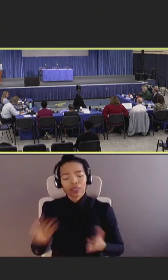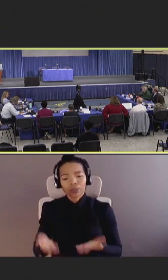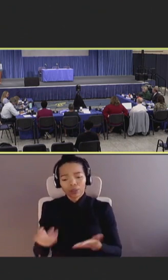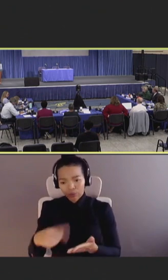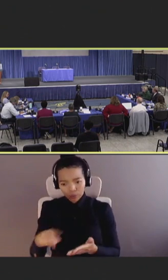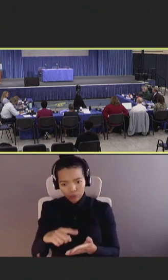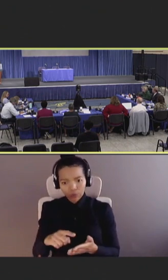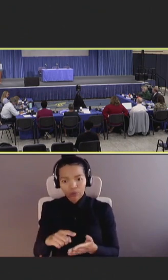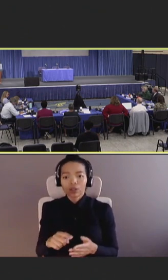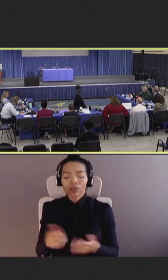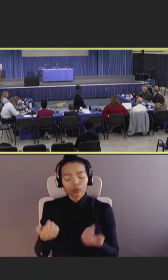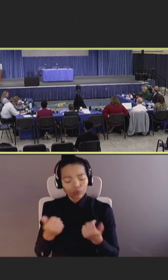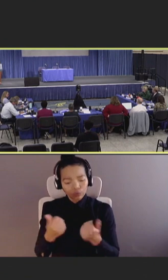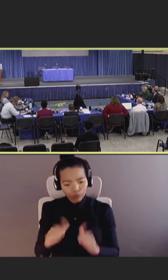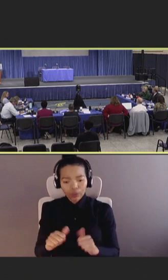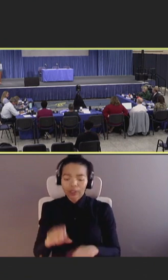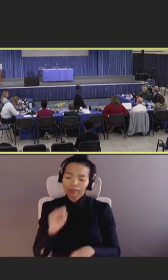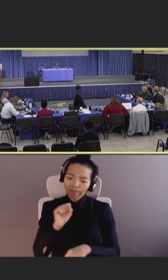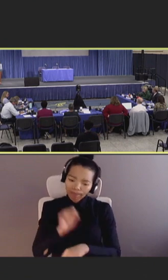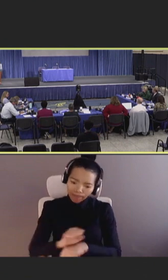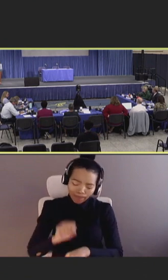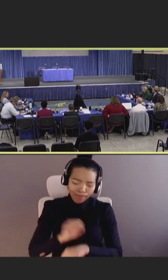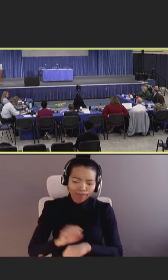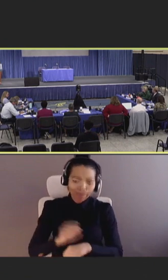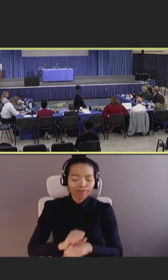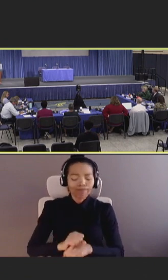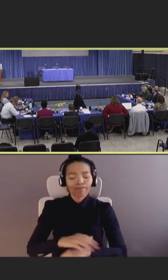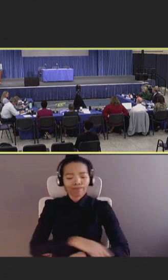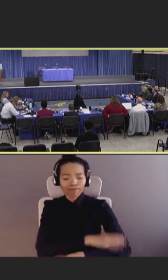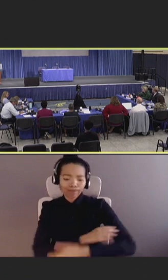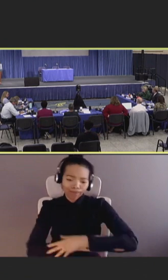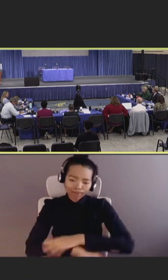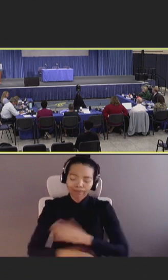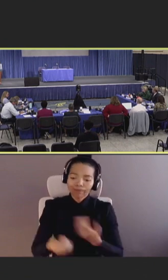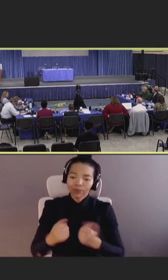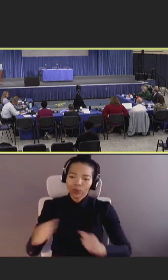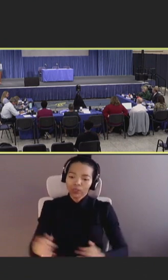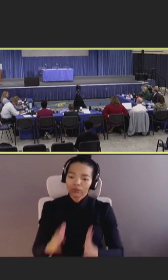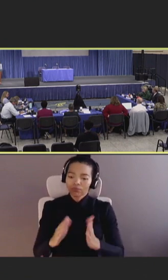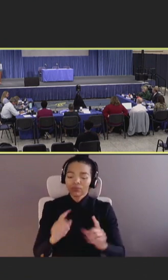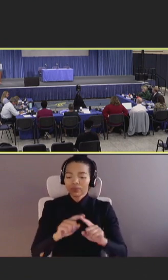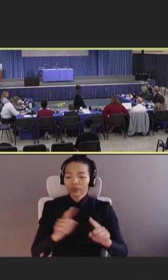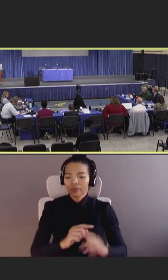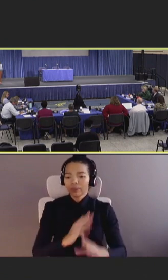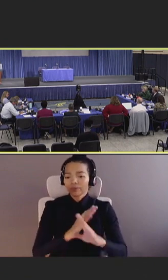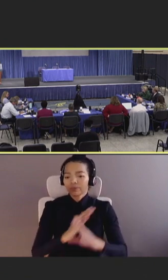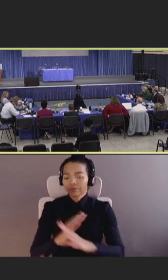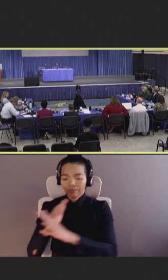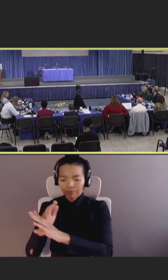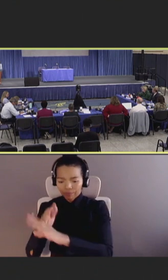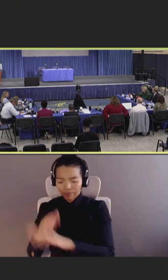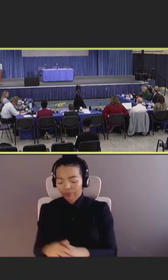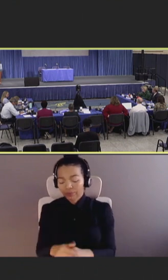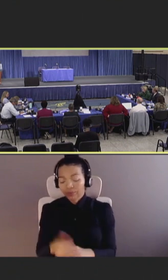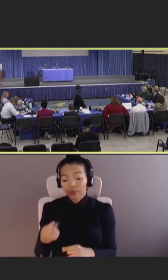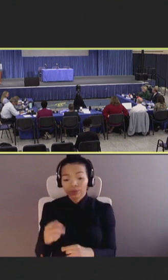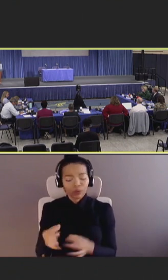to work as hard as we can to address these barriers. There are a few simple steps everyone